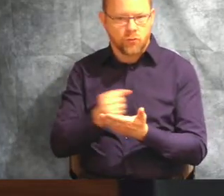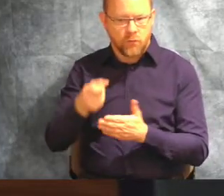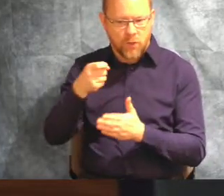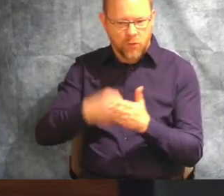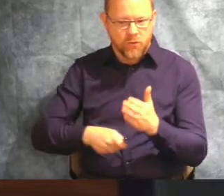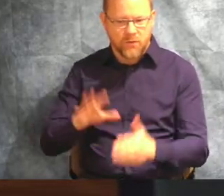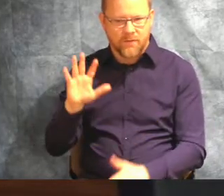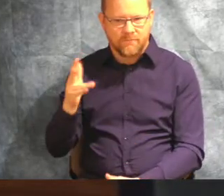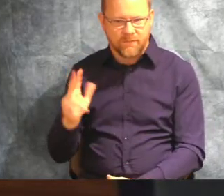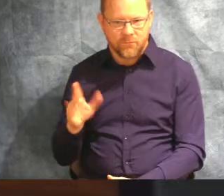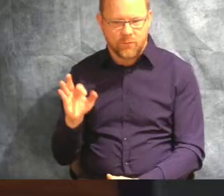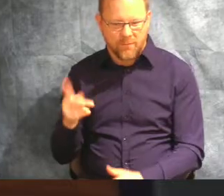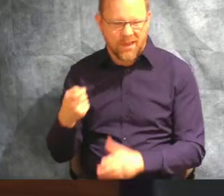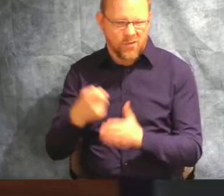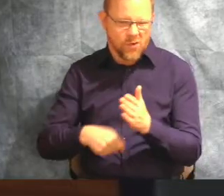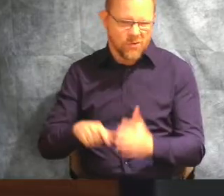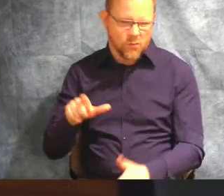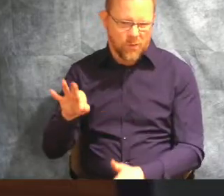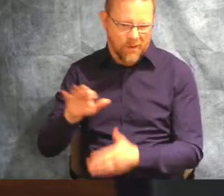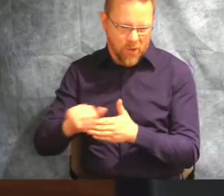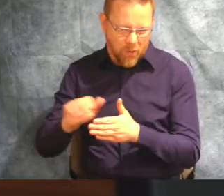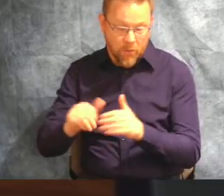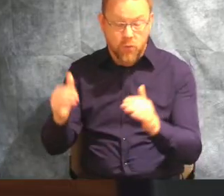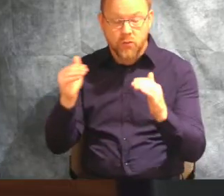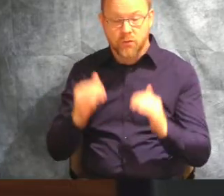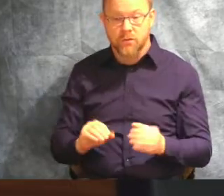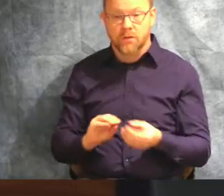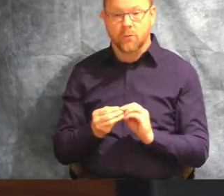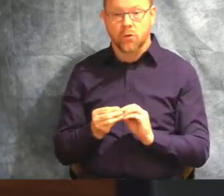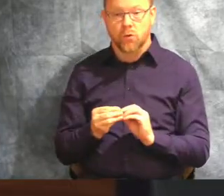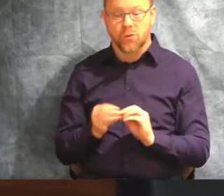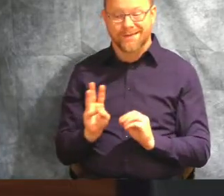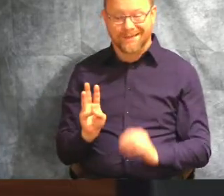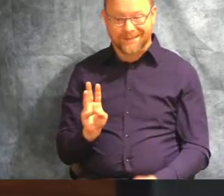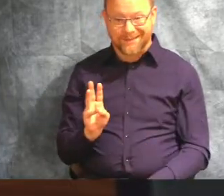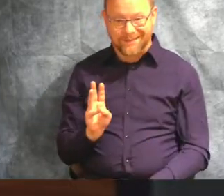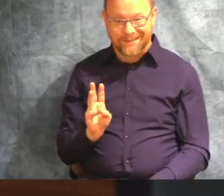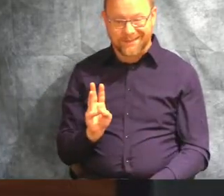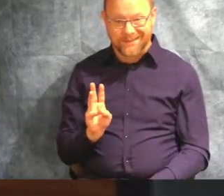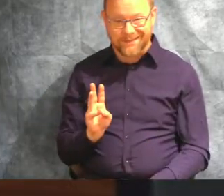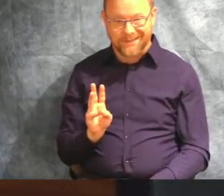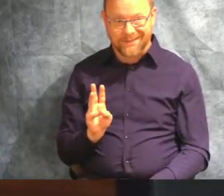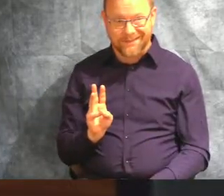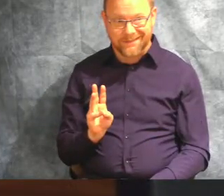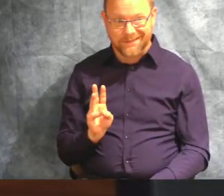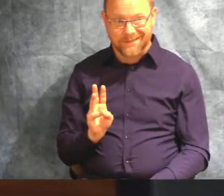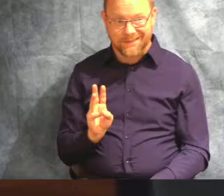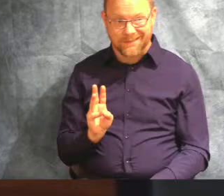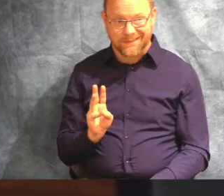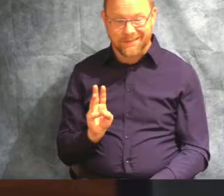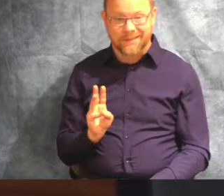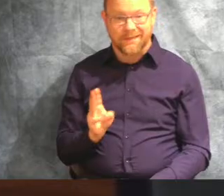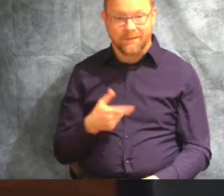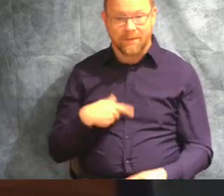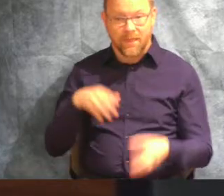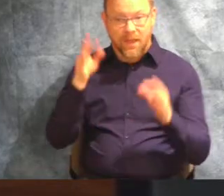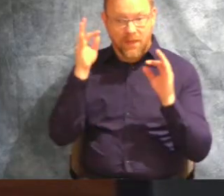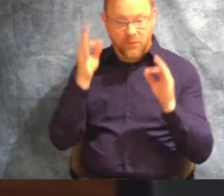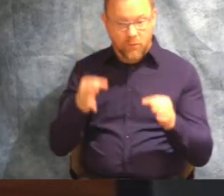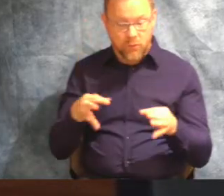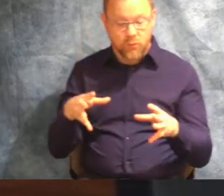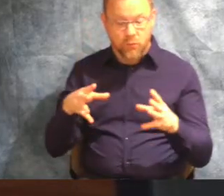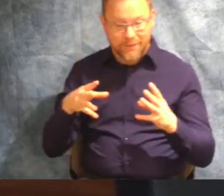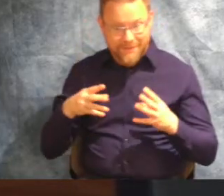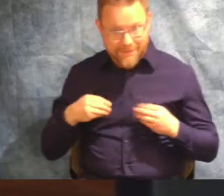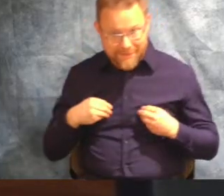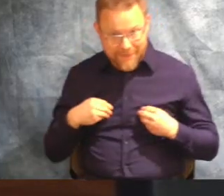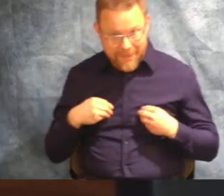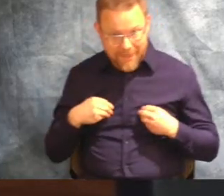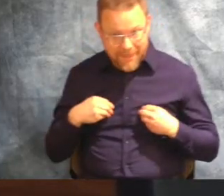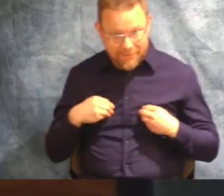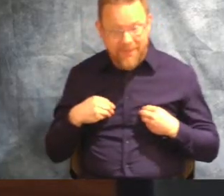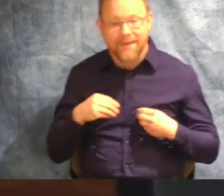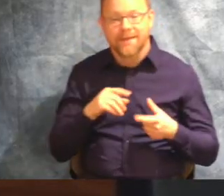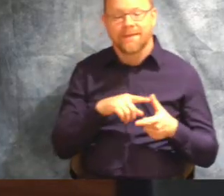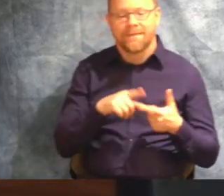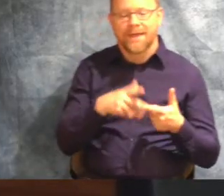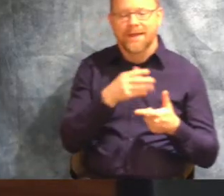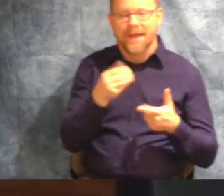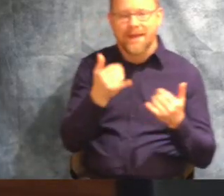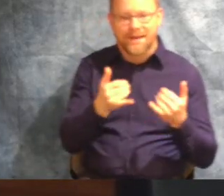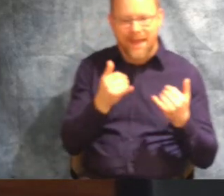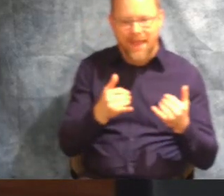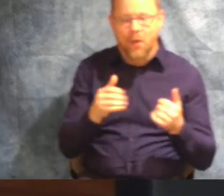for $29. item number six is a resolution accepting a then now with planes moving in storage. This is